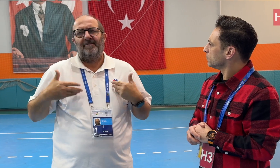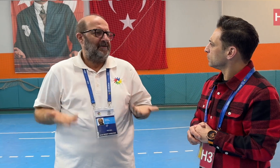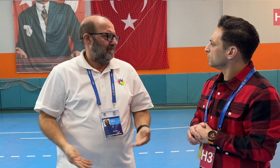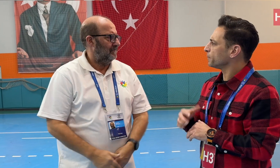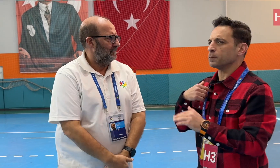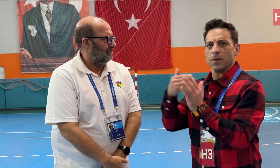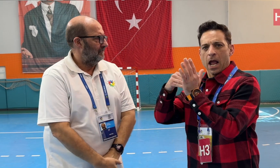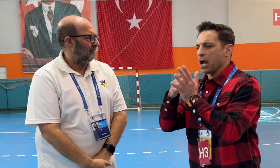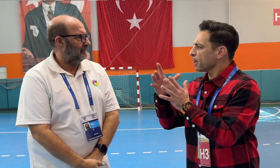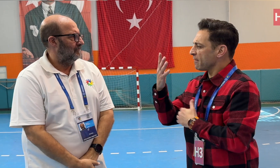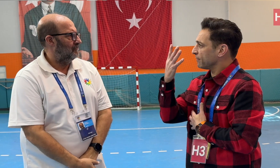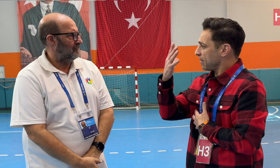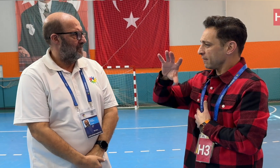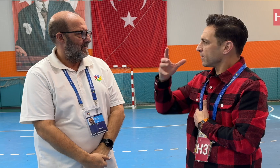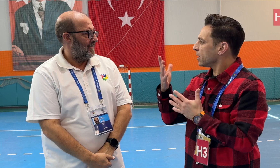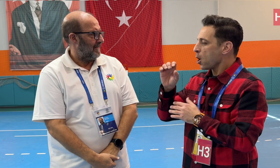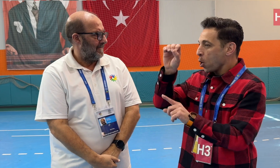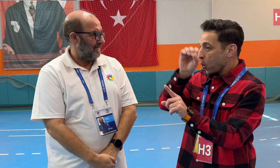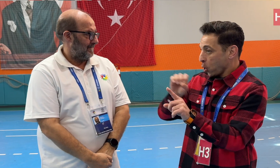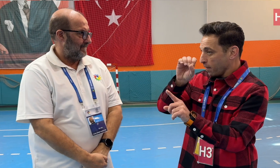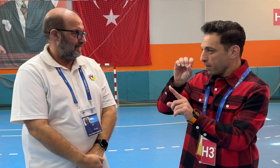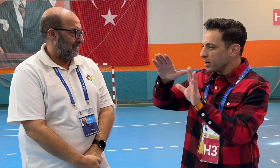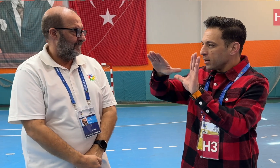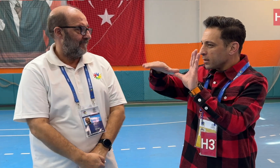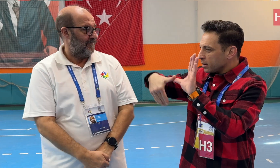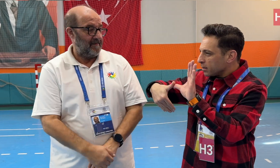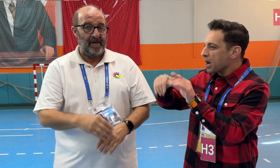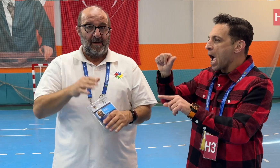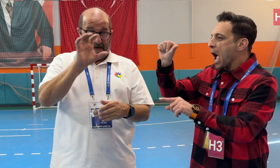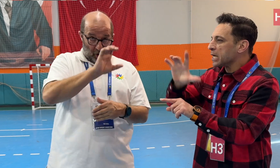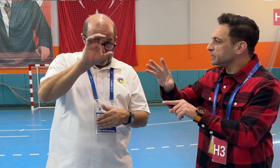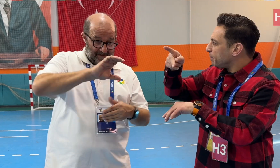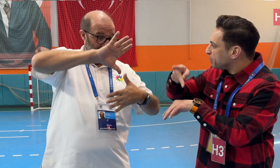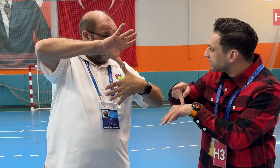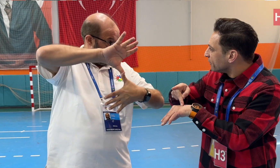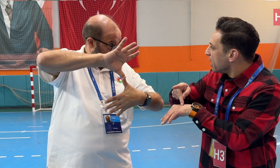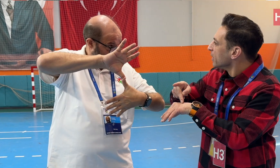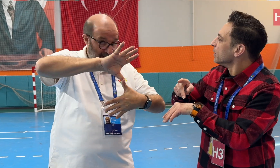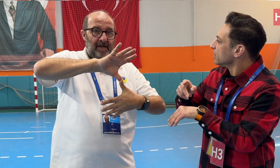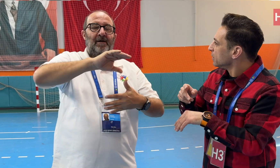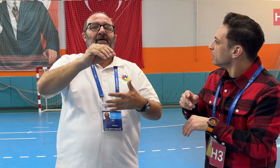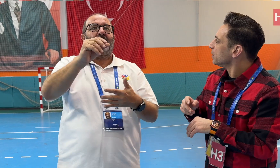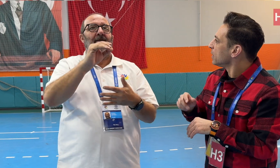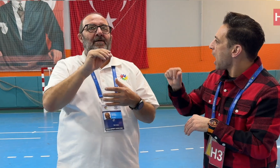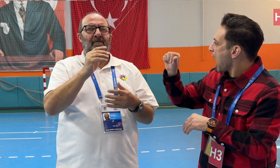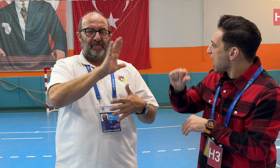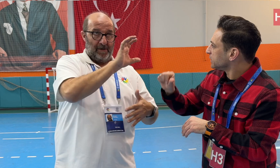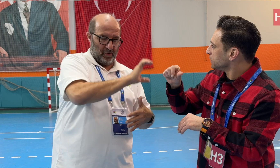I am still happy with what we have today. [Memnos]: I want to ask again. You said five continents which are Europe, Americas, Asia-Pacific, ... [Rosario]: Europe, Americas,...